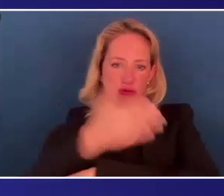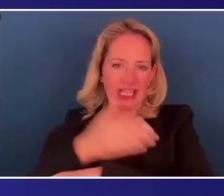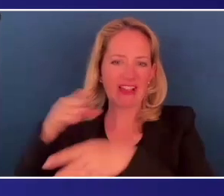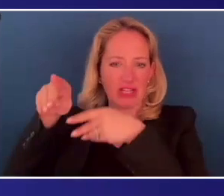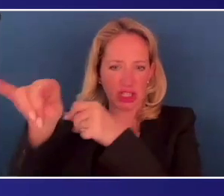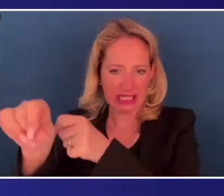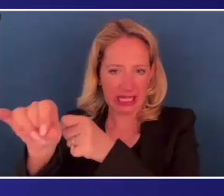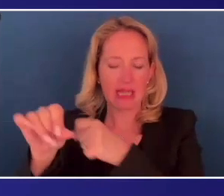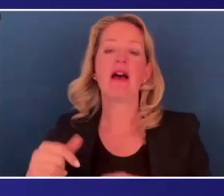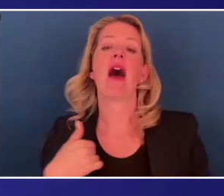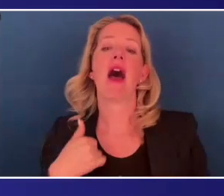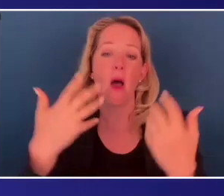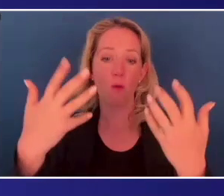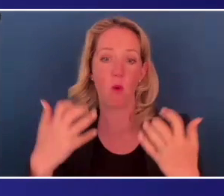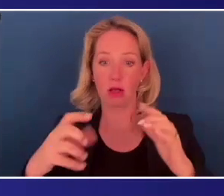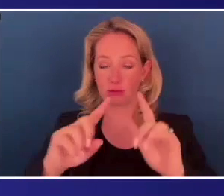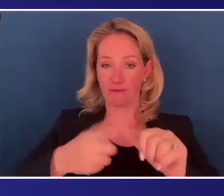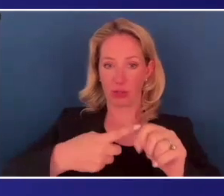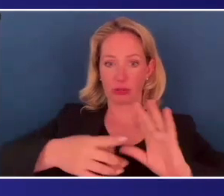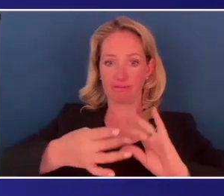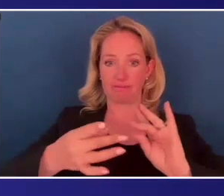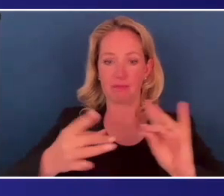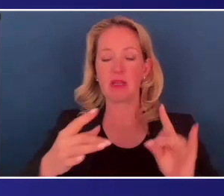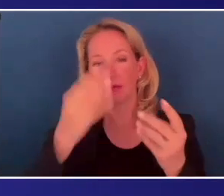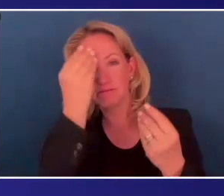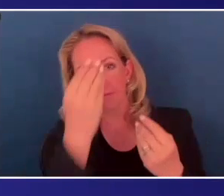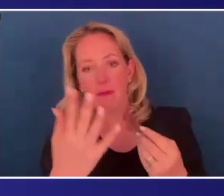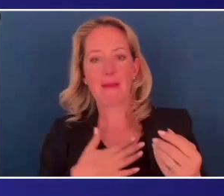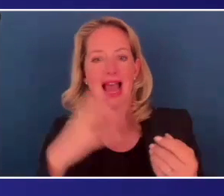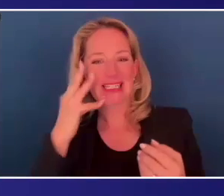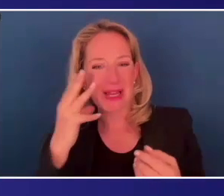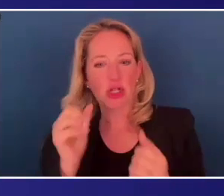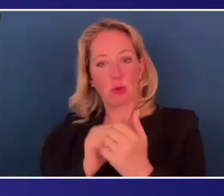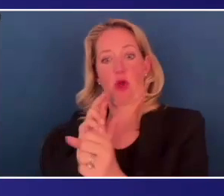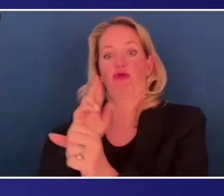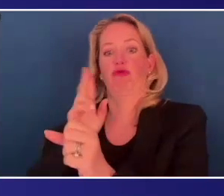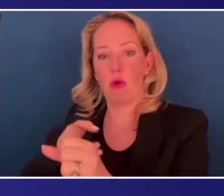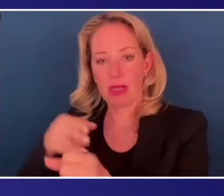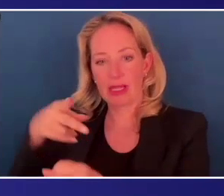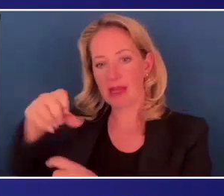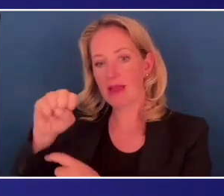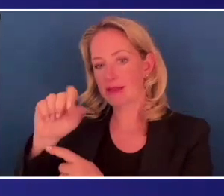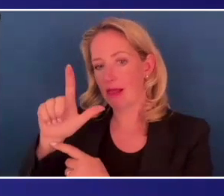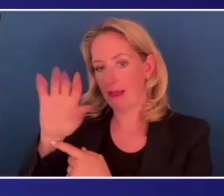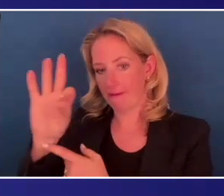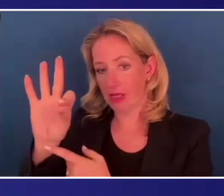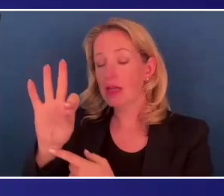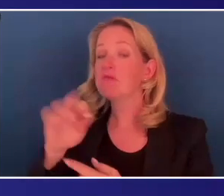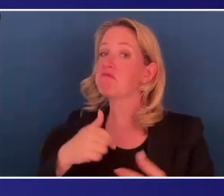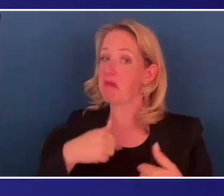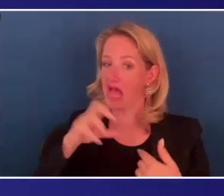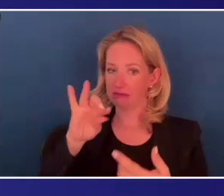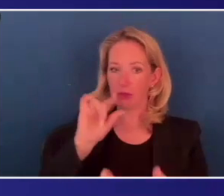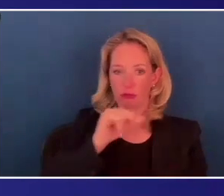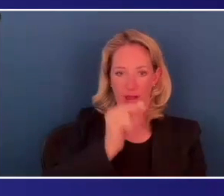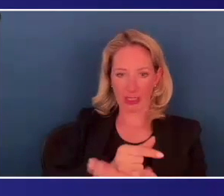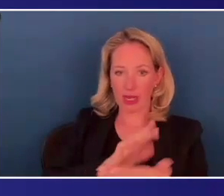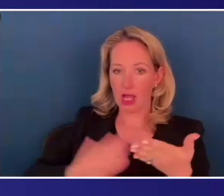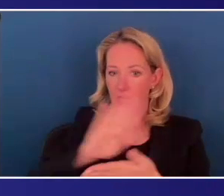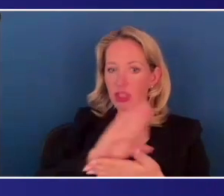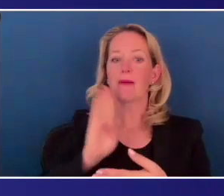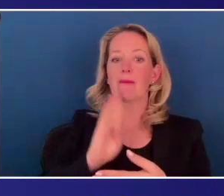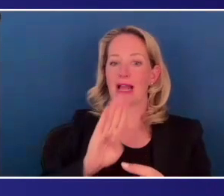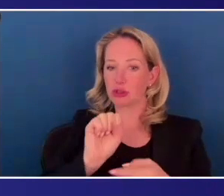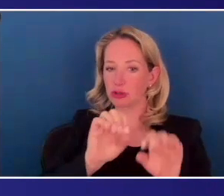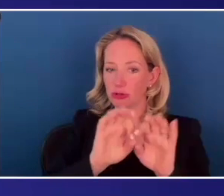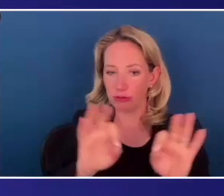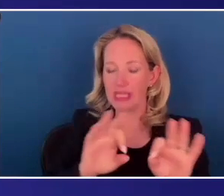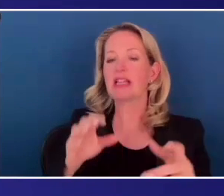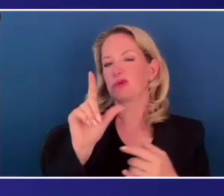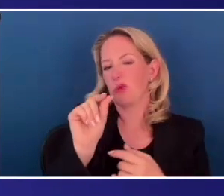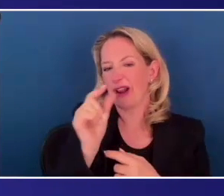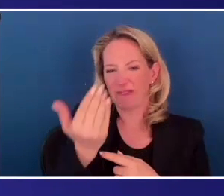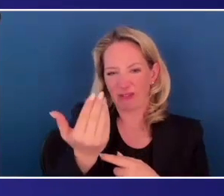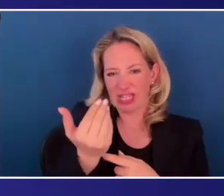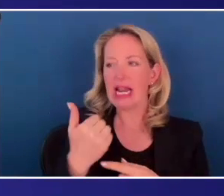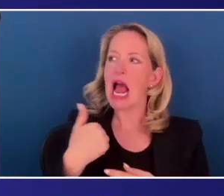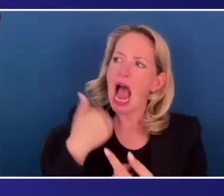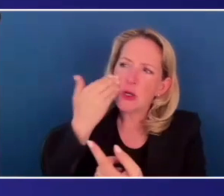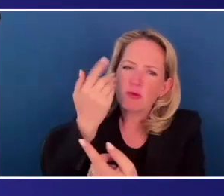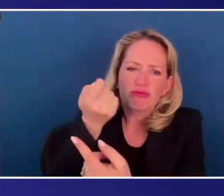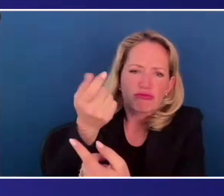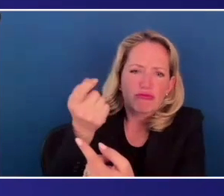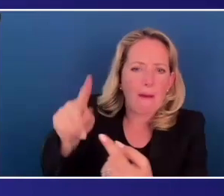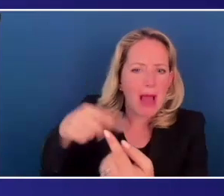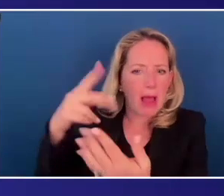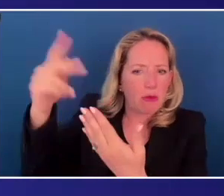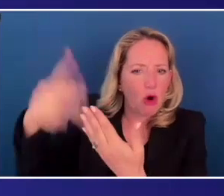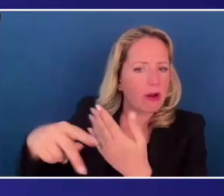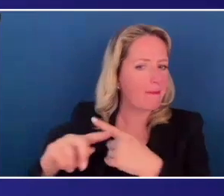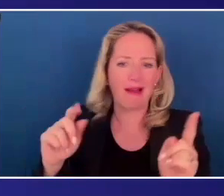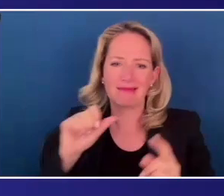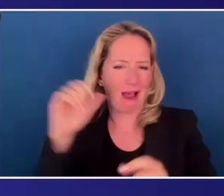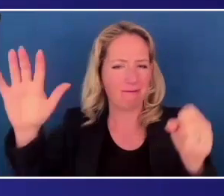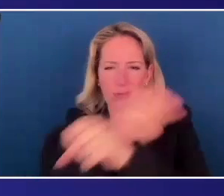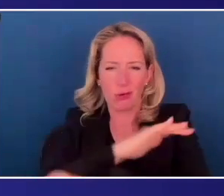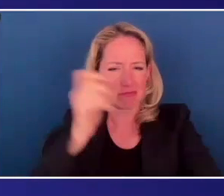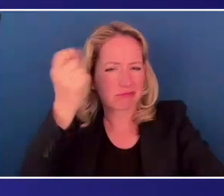I would like to start by bringing briefly up my experience with enrolling in PSLAP. I graduated from college with a bachelor's degree in 2,015 and I remember knowing a little bit about this program but not having a full understanding about how it works.